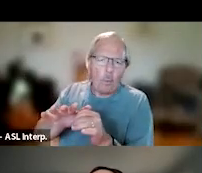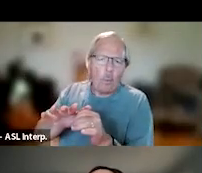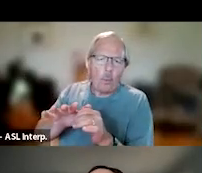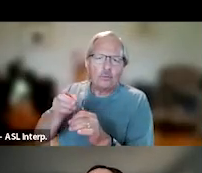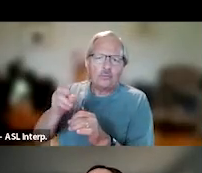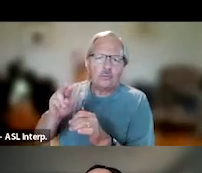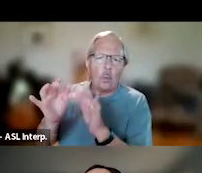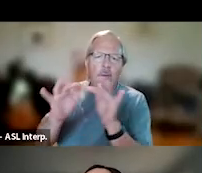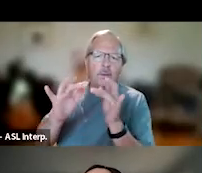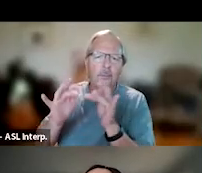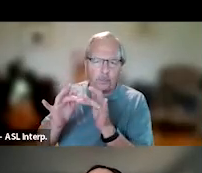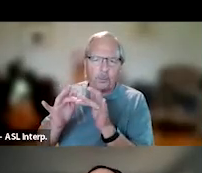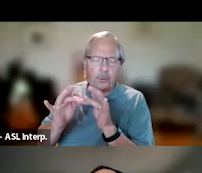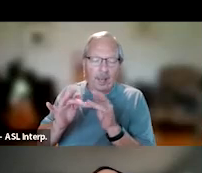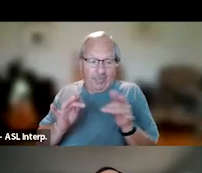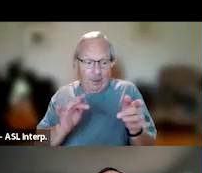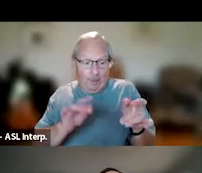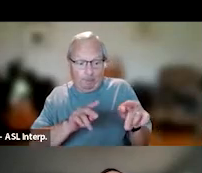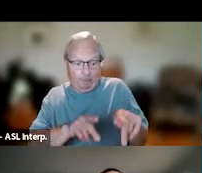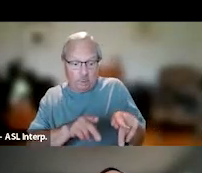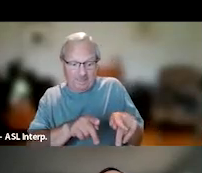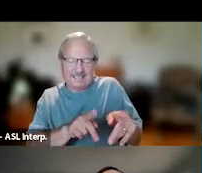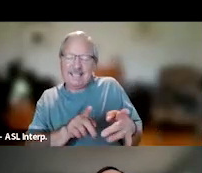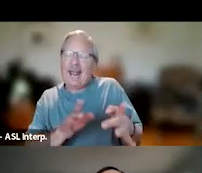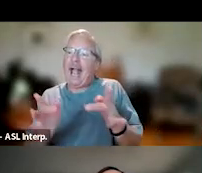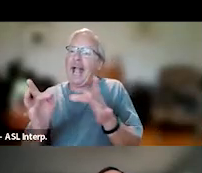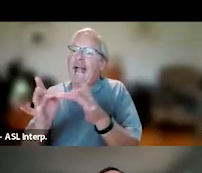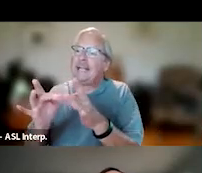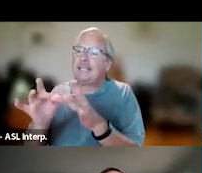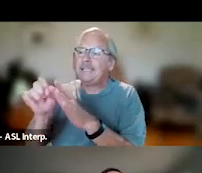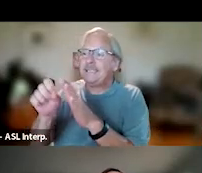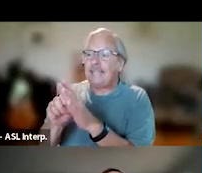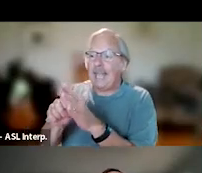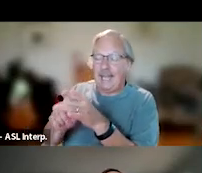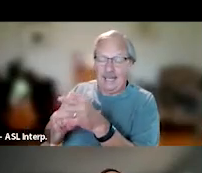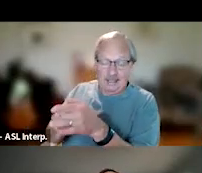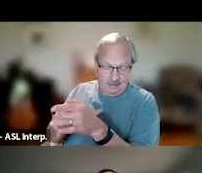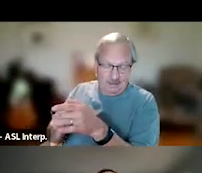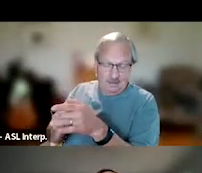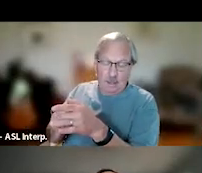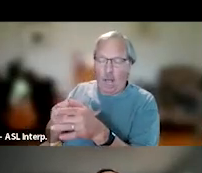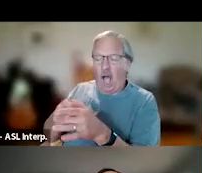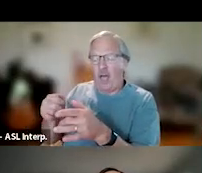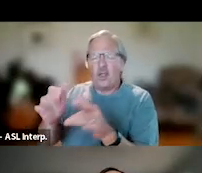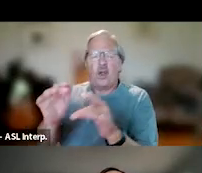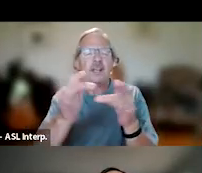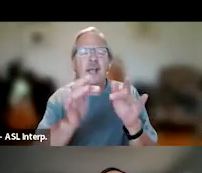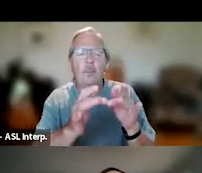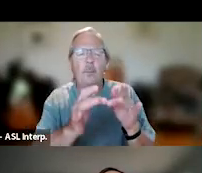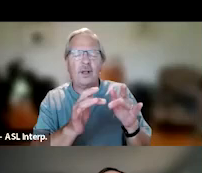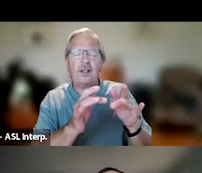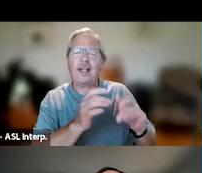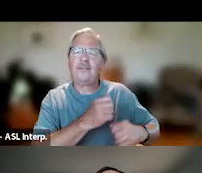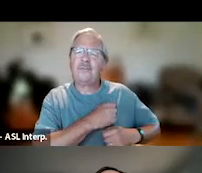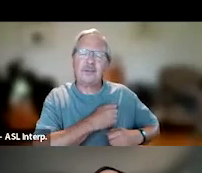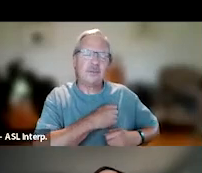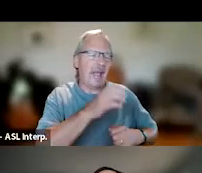I'm gonna reach out to my state team leads, but are there any networks that you can recommend of veterans or caseworkers who could assist?